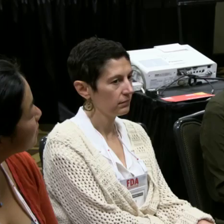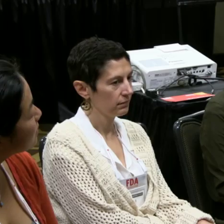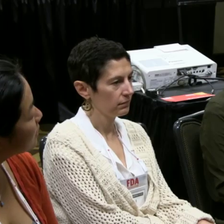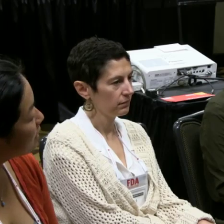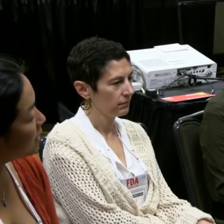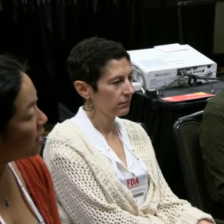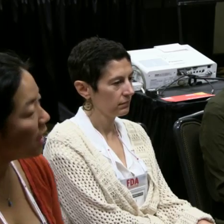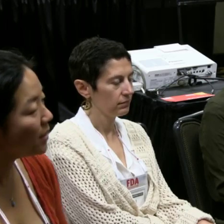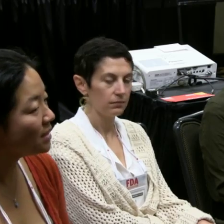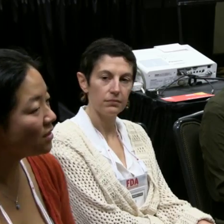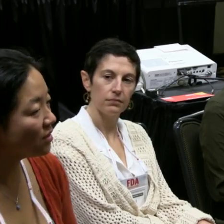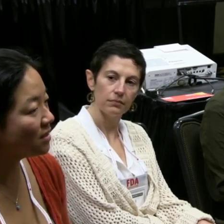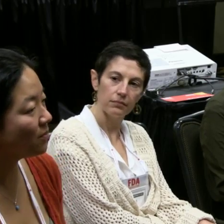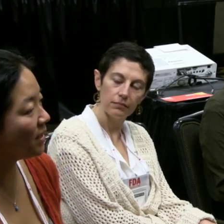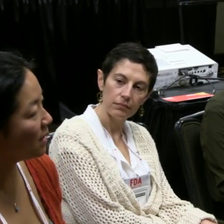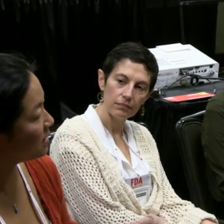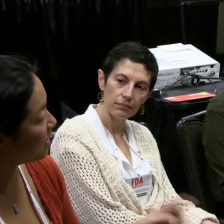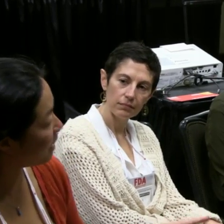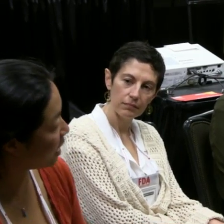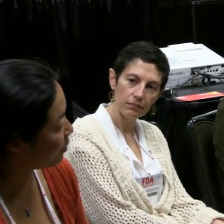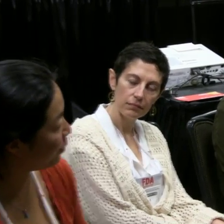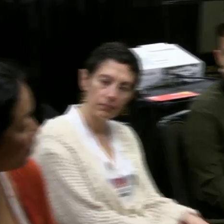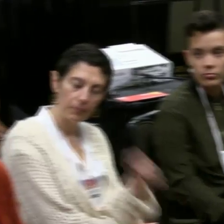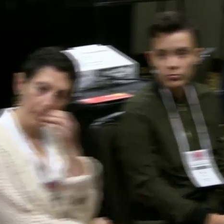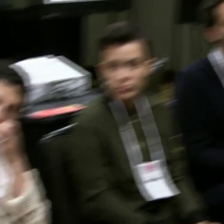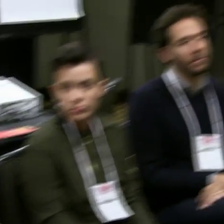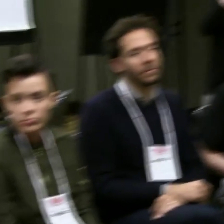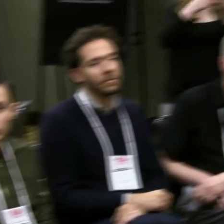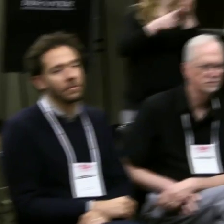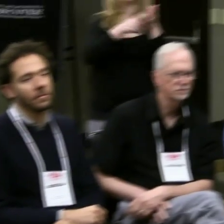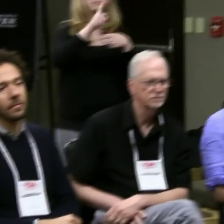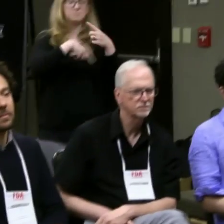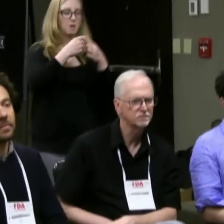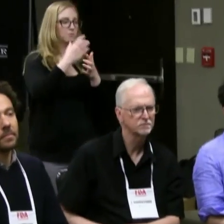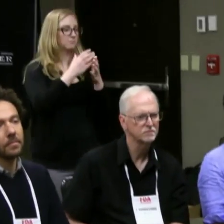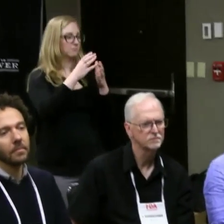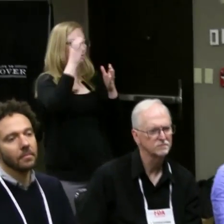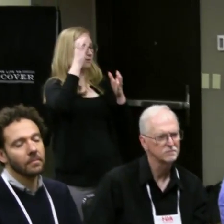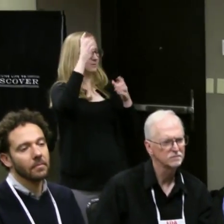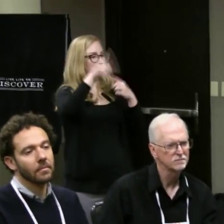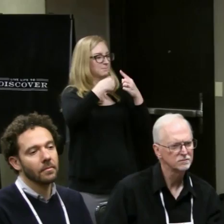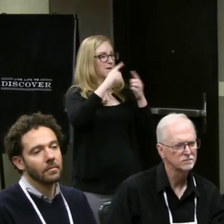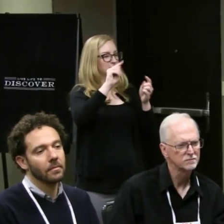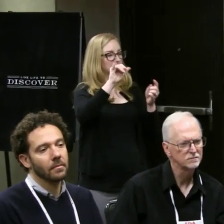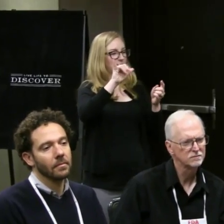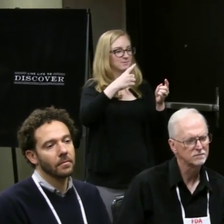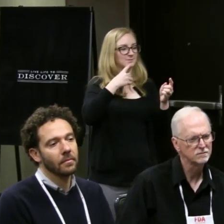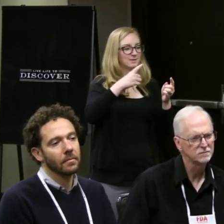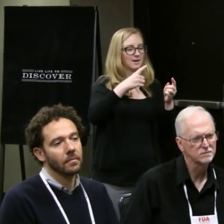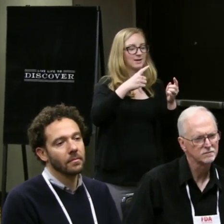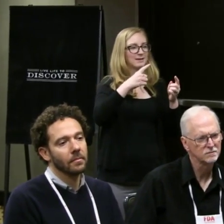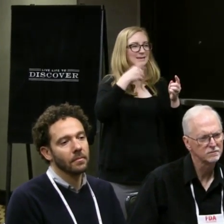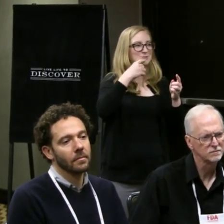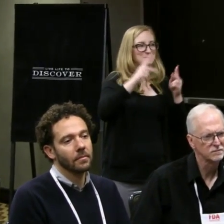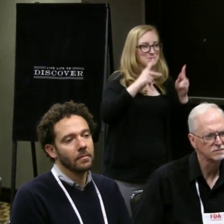from the beginning. I want to touch on something that Ty brought up, this idea of hearing people being afraid to communicate with us